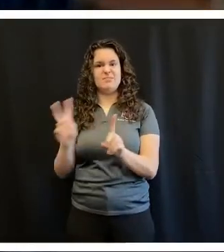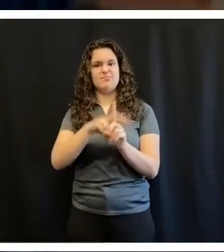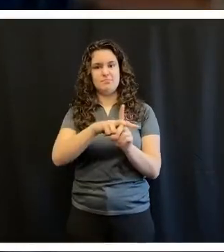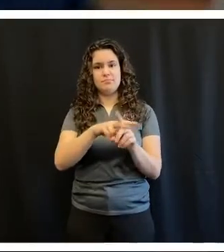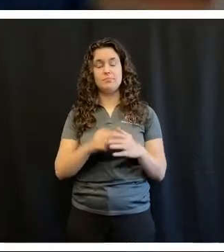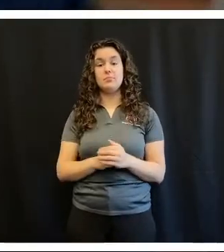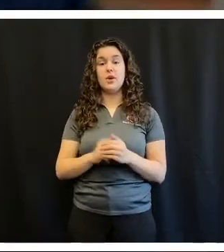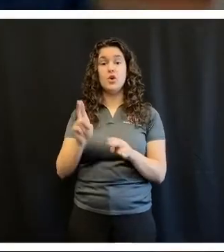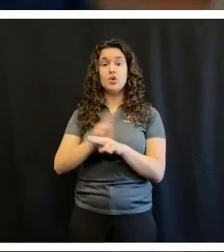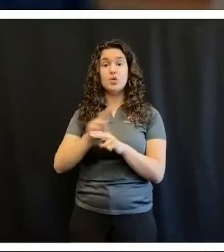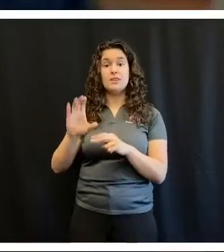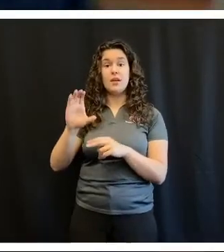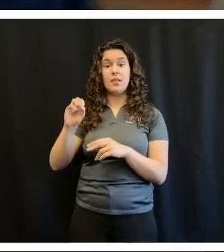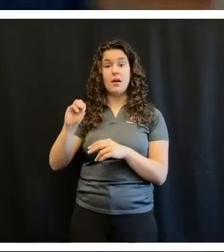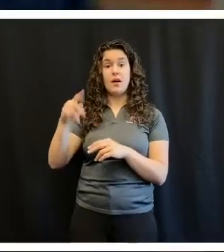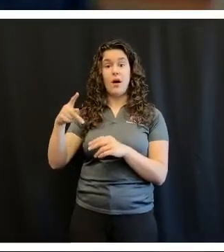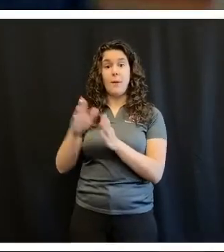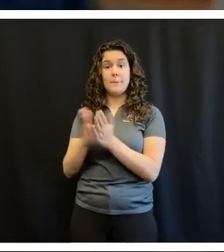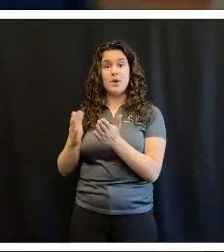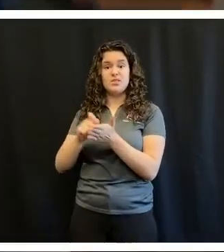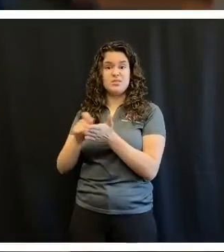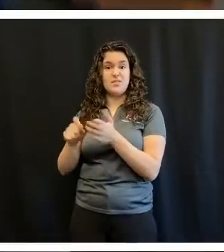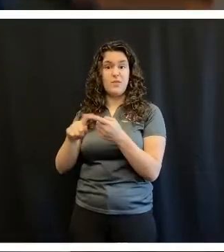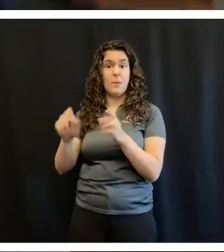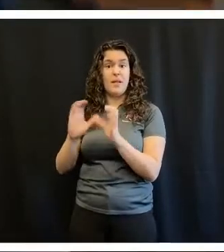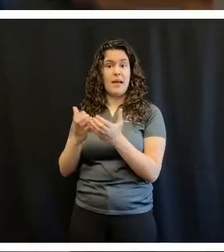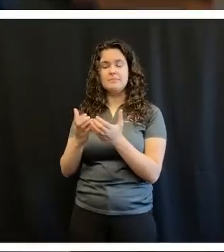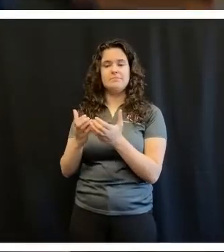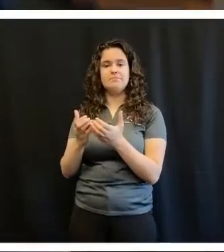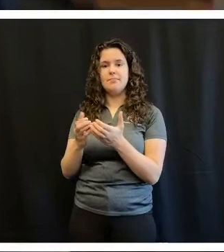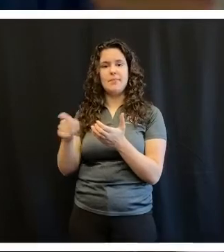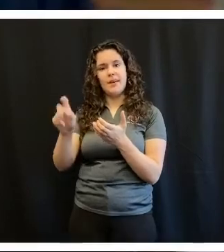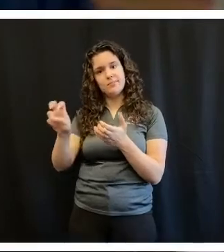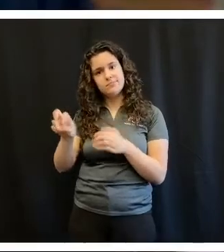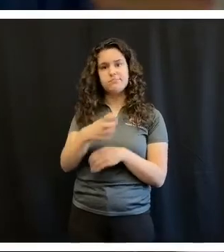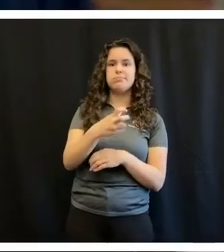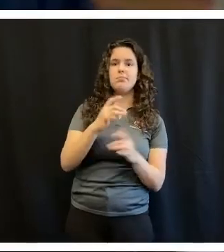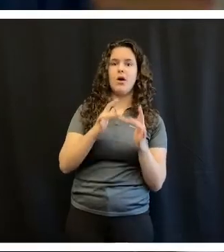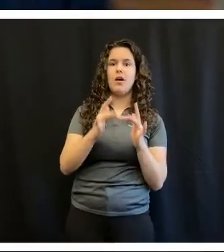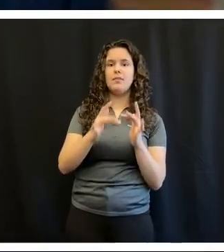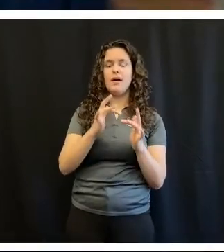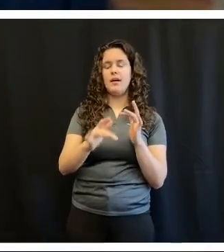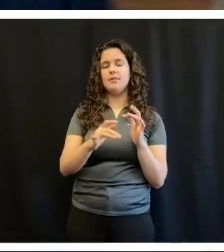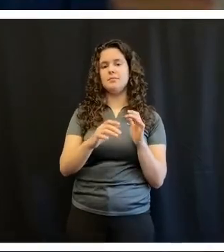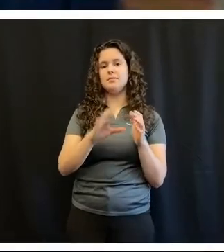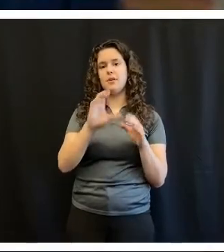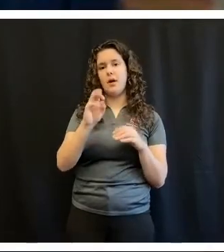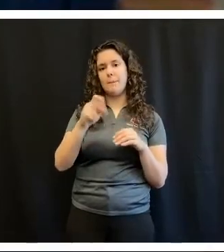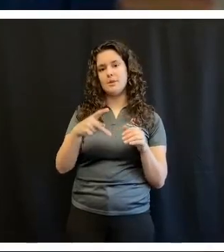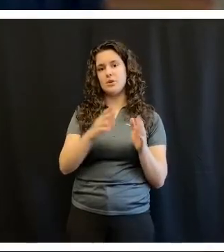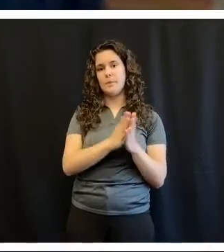that they had been doing in class, they shifted to using digital composition books. And she asked the students in the digital composition books,